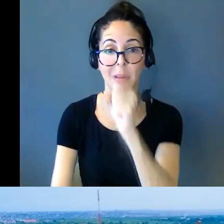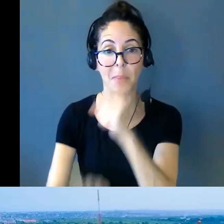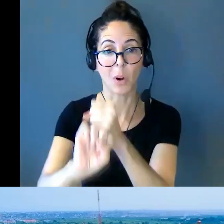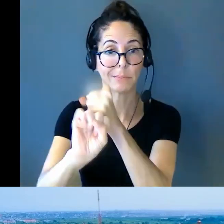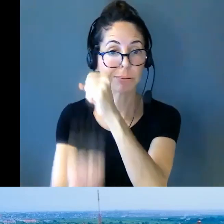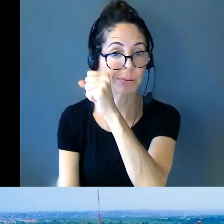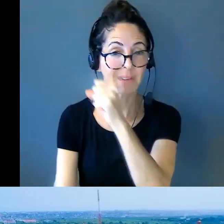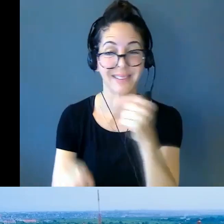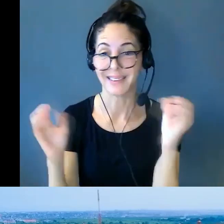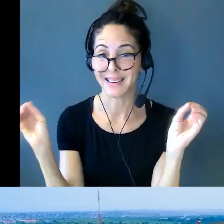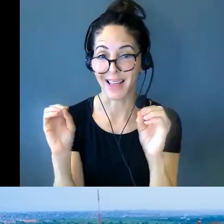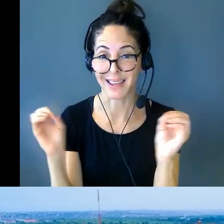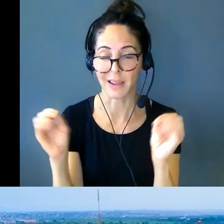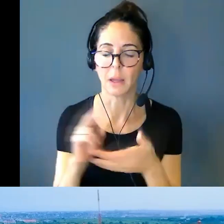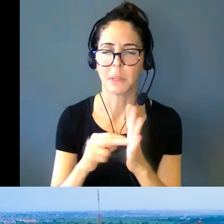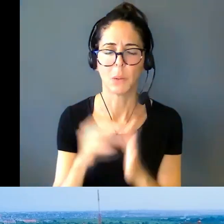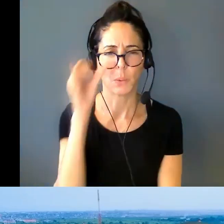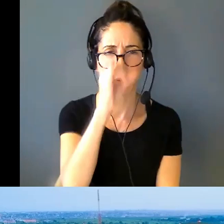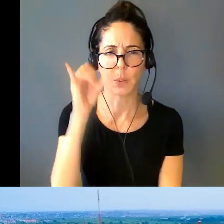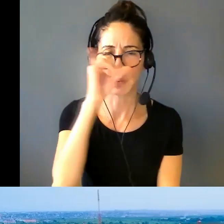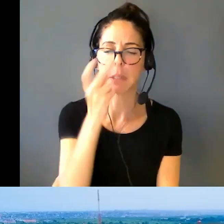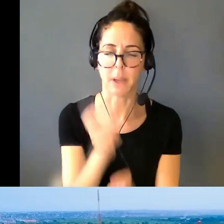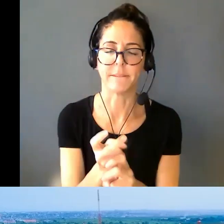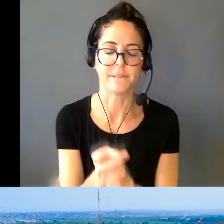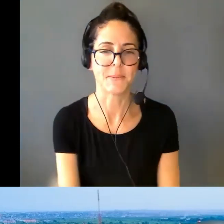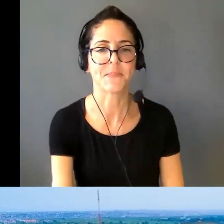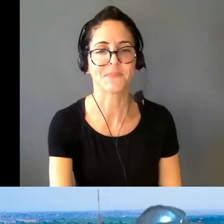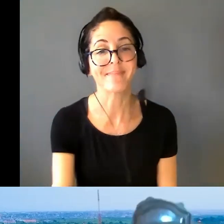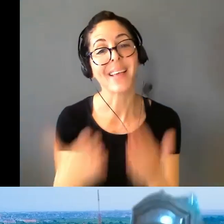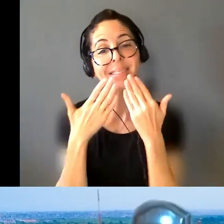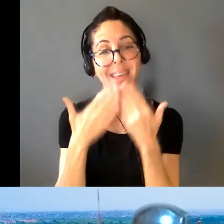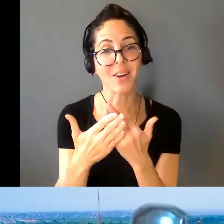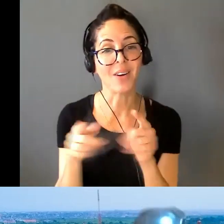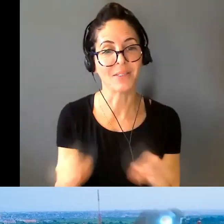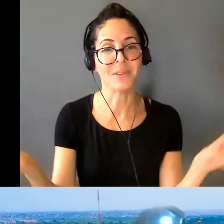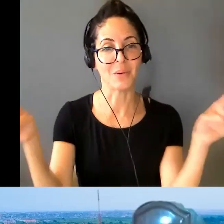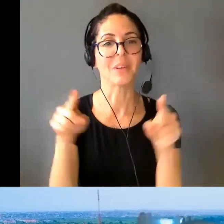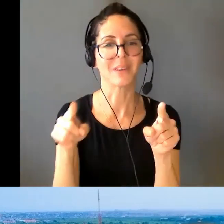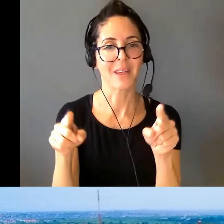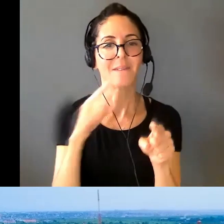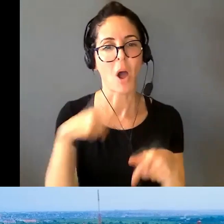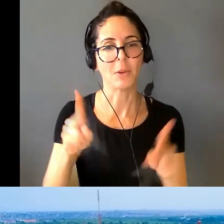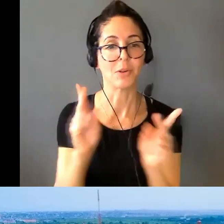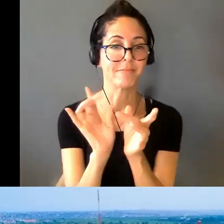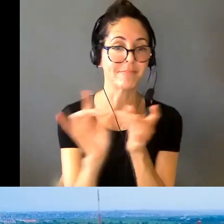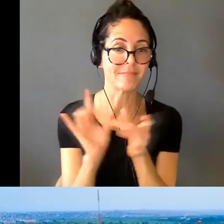it becomes difficult for said persons. I thank you for this opportunity and as you go along,